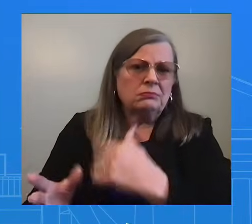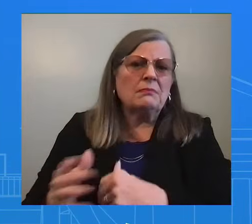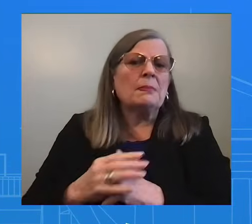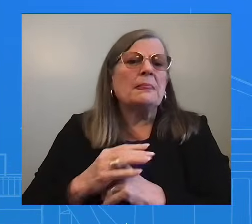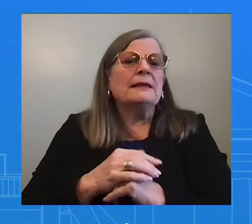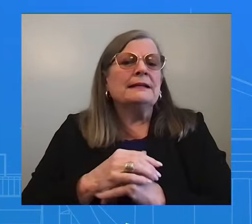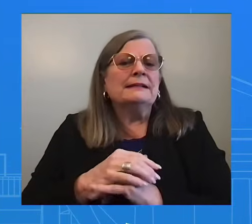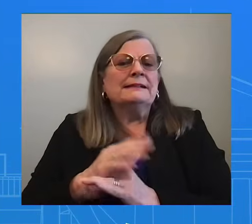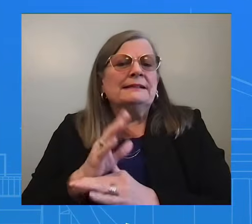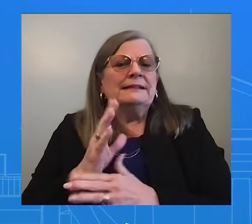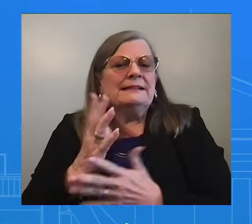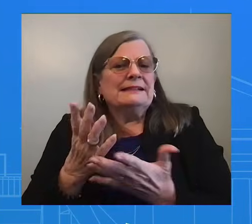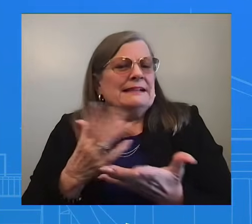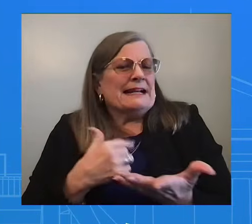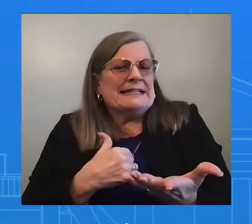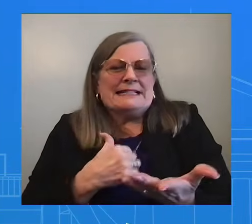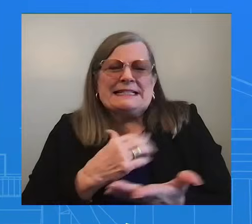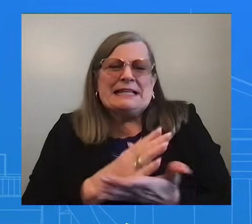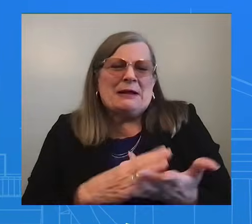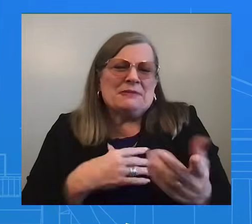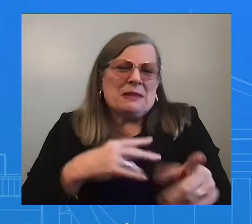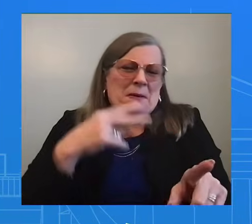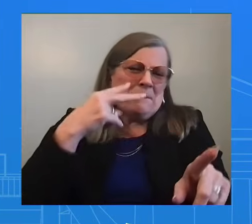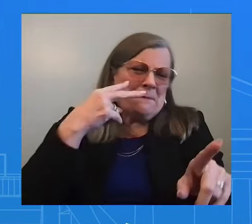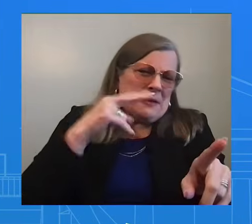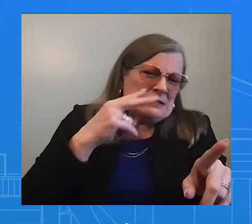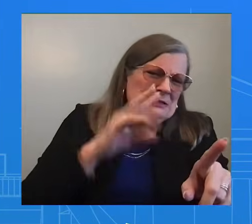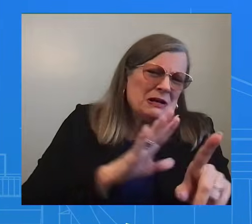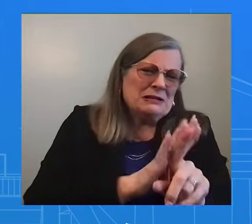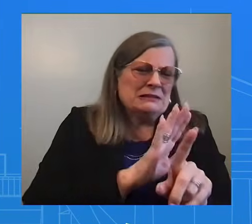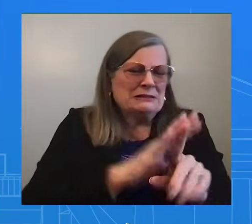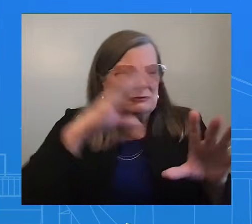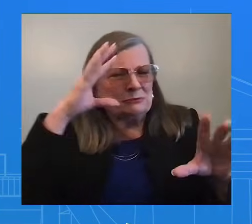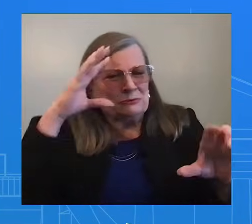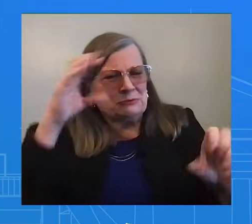López Obrador. He should speak to his side of the conversation and what his concerns are.